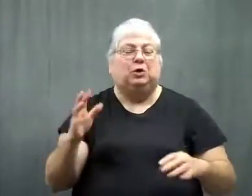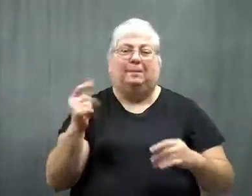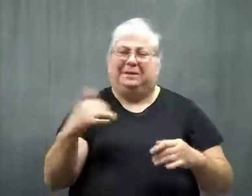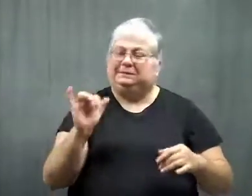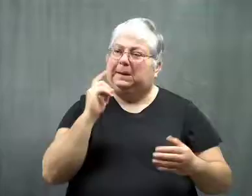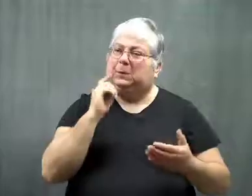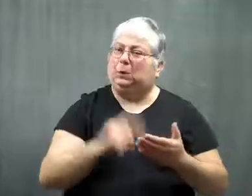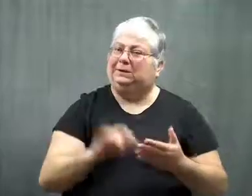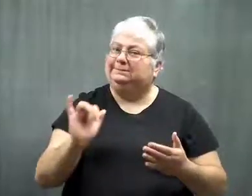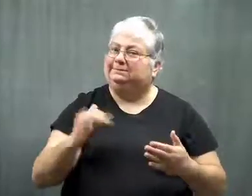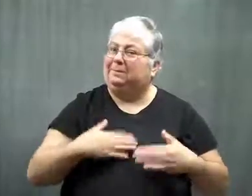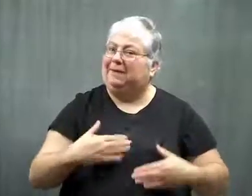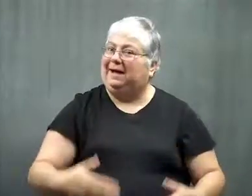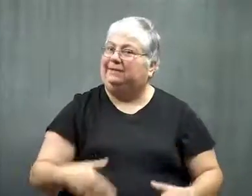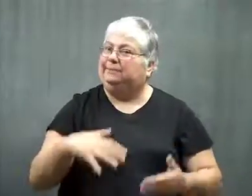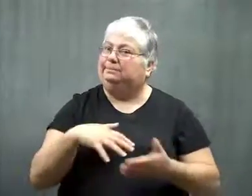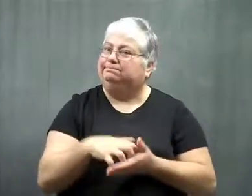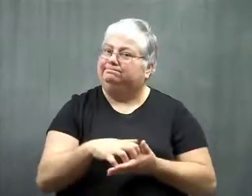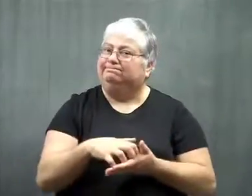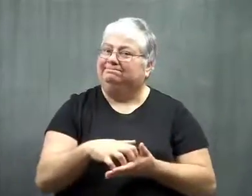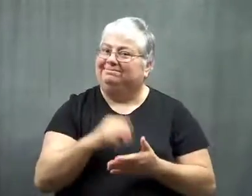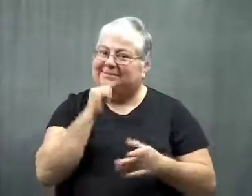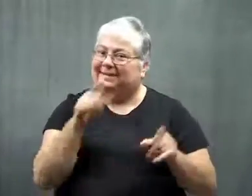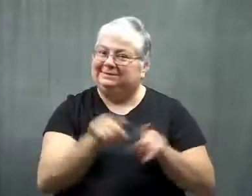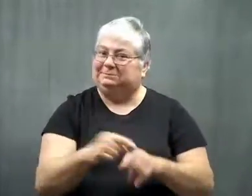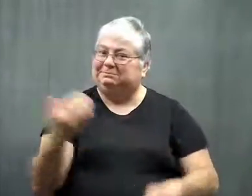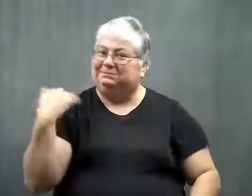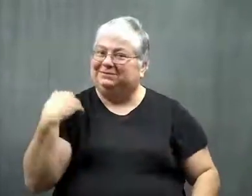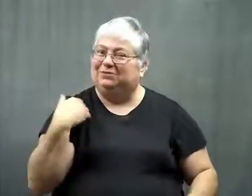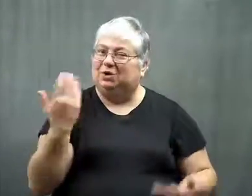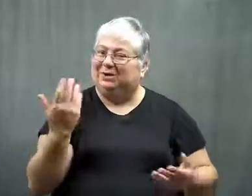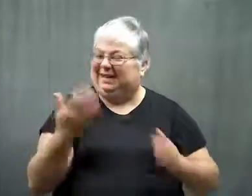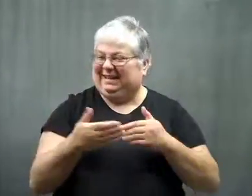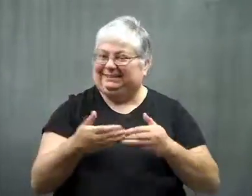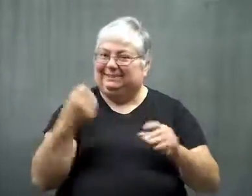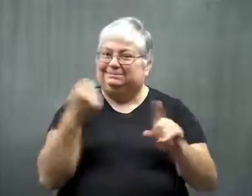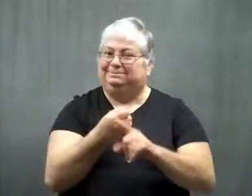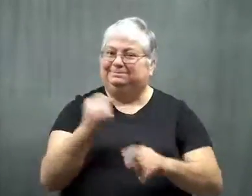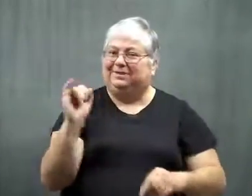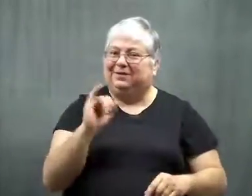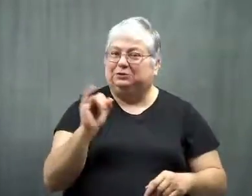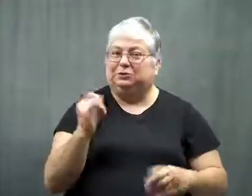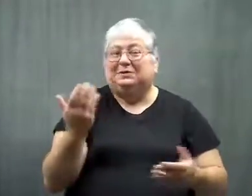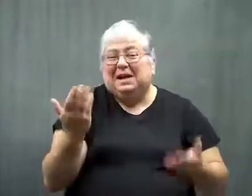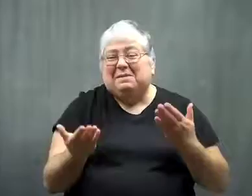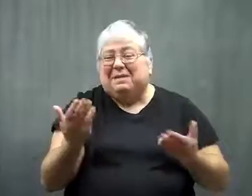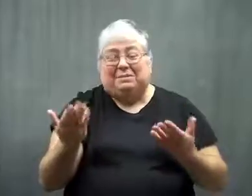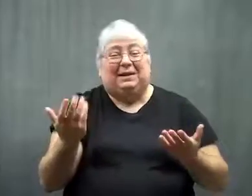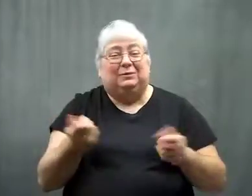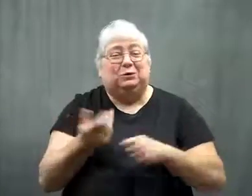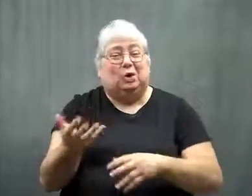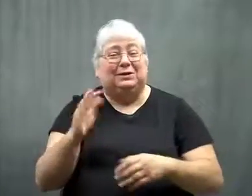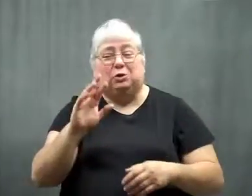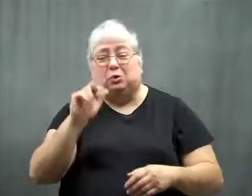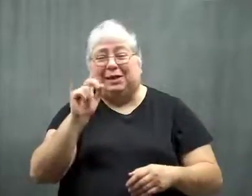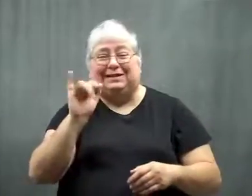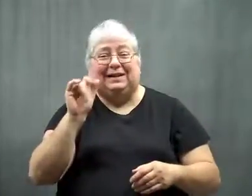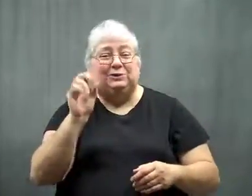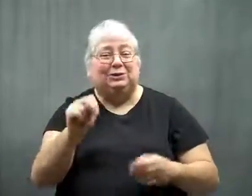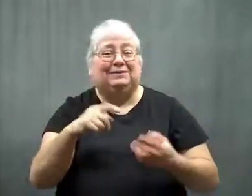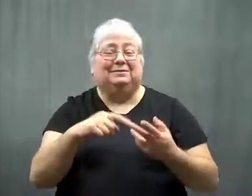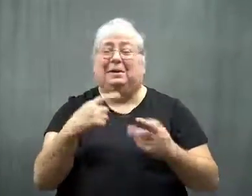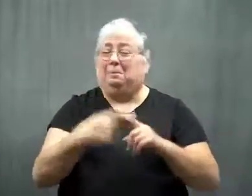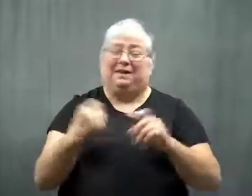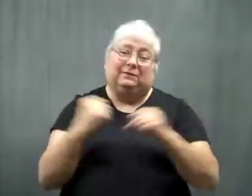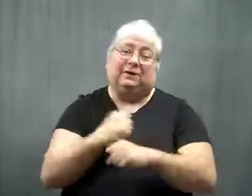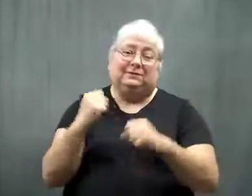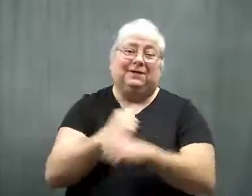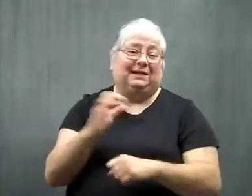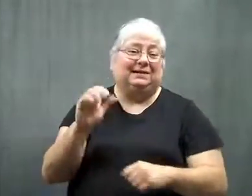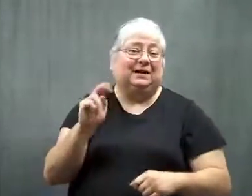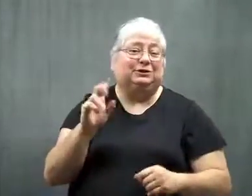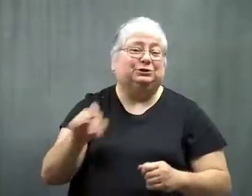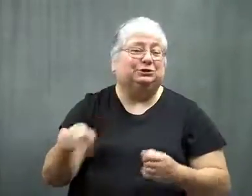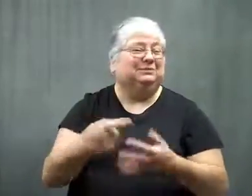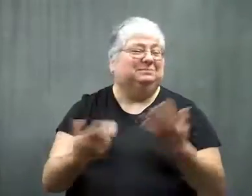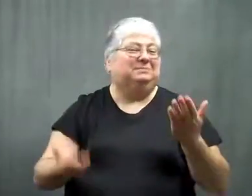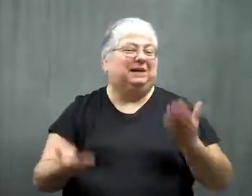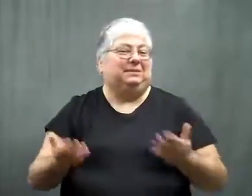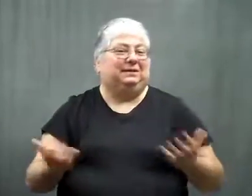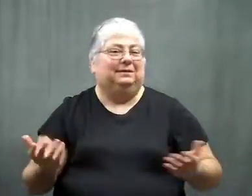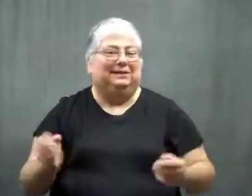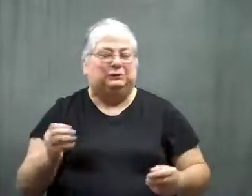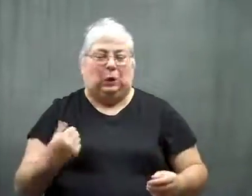I've since noticed my body has lowered resistance to infections.